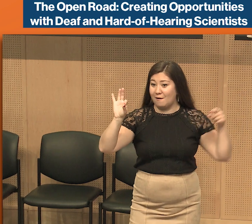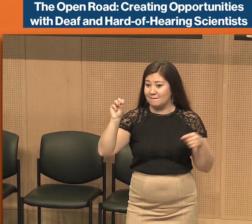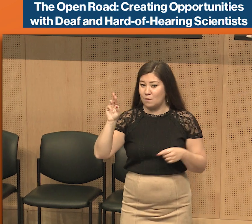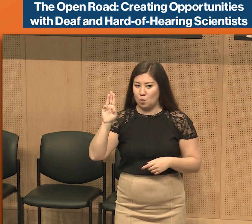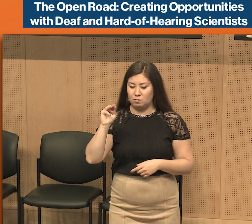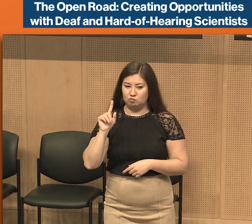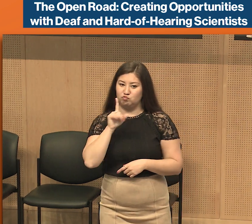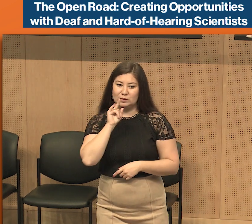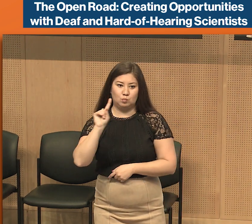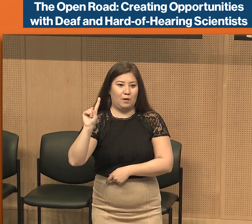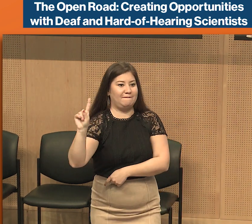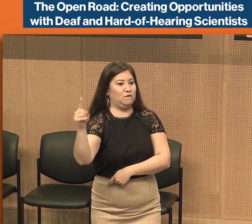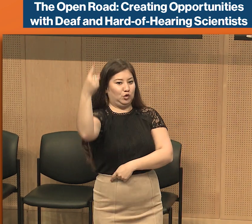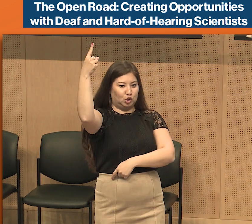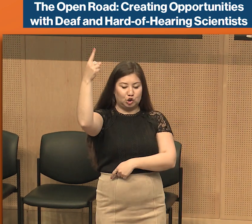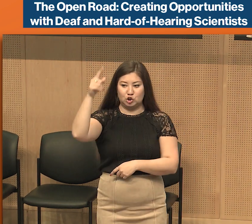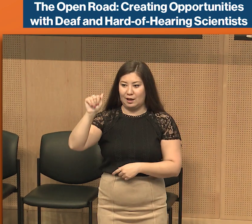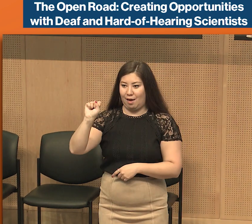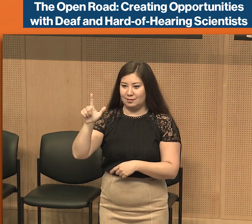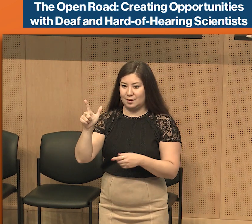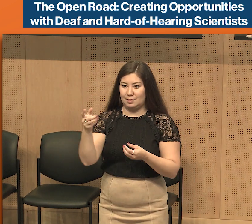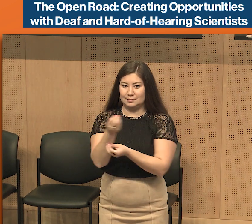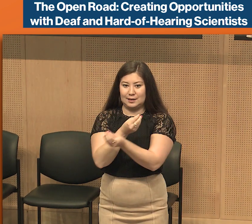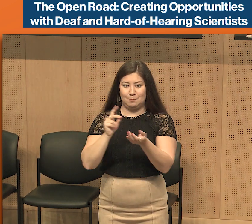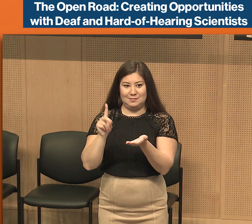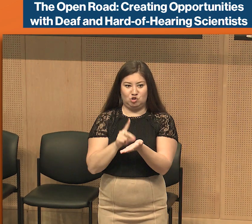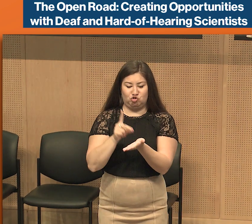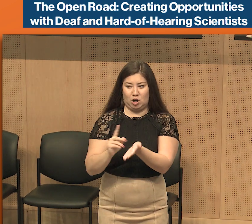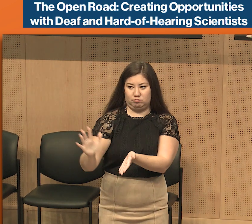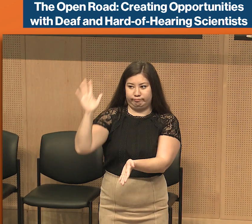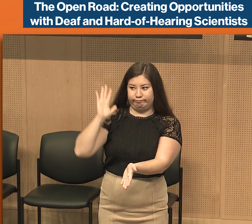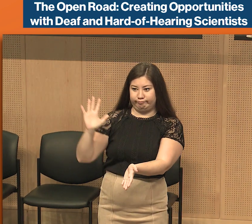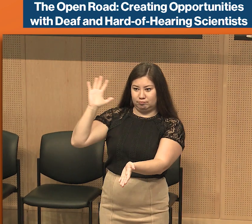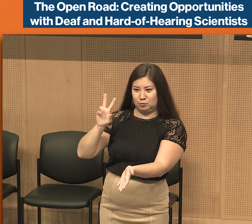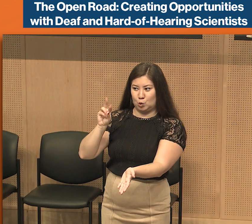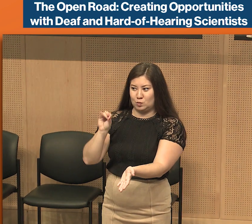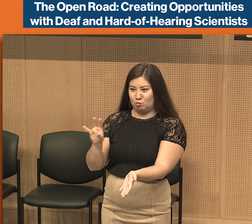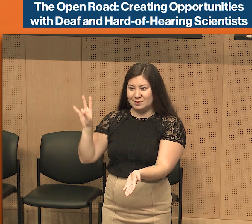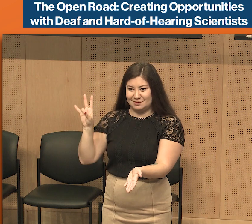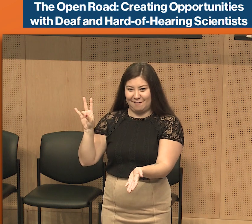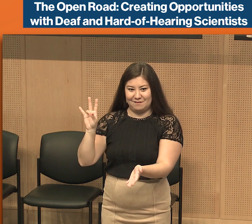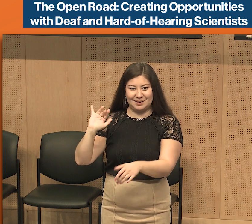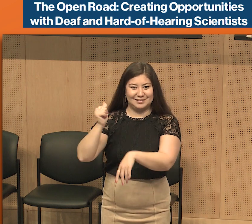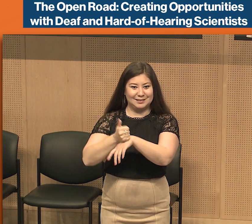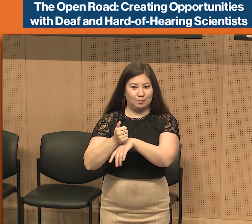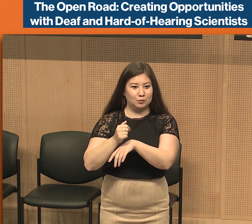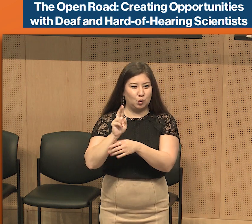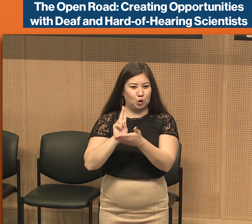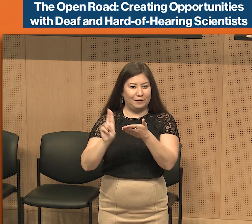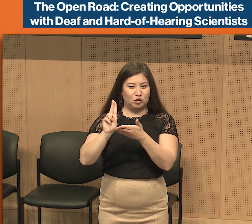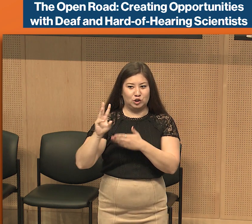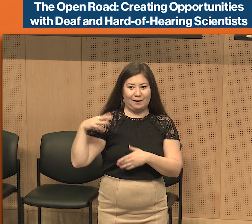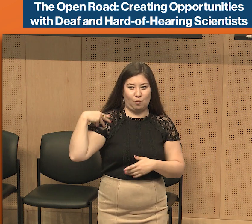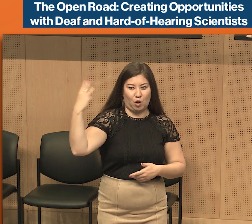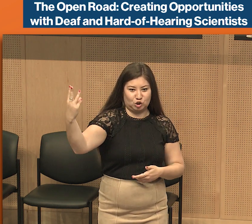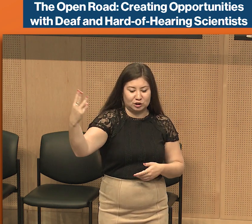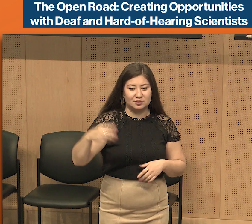The ASL STEM Forum was one of the very first Deaf STEMist dictionaries that was utilized